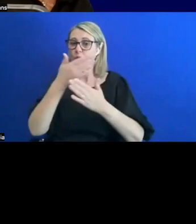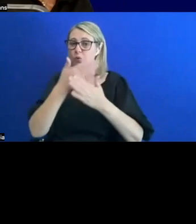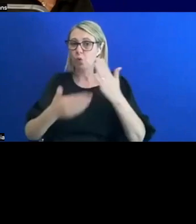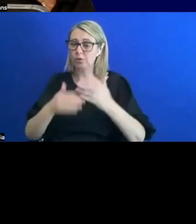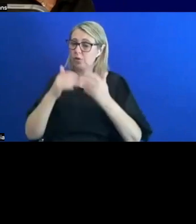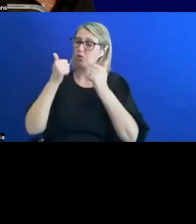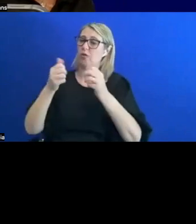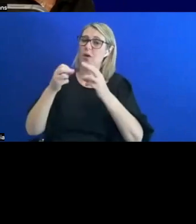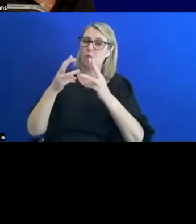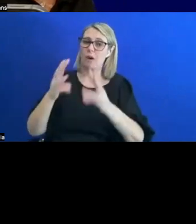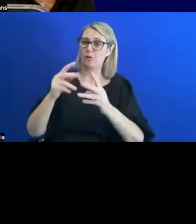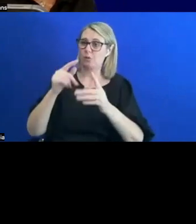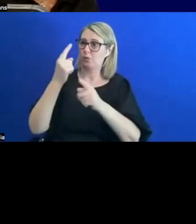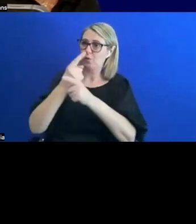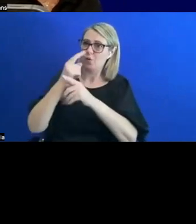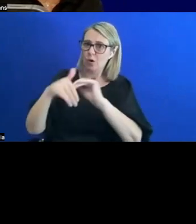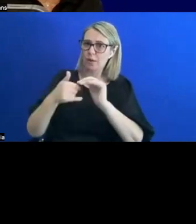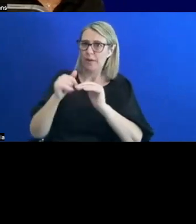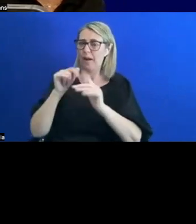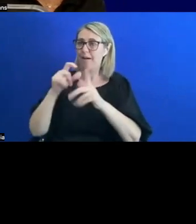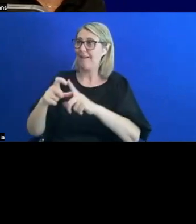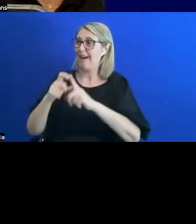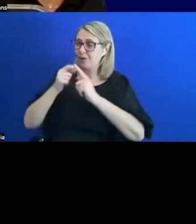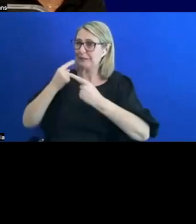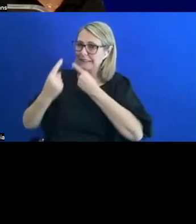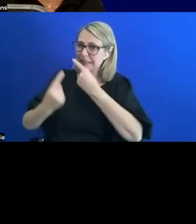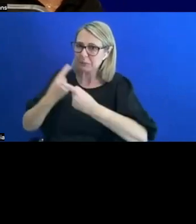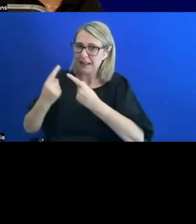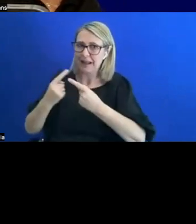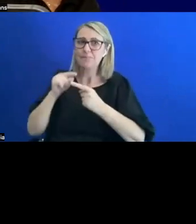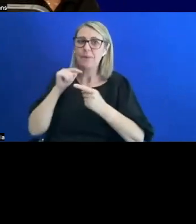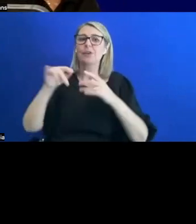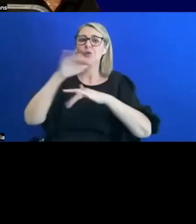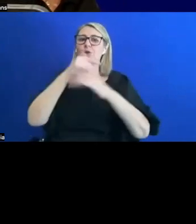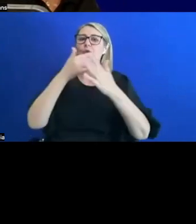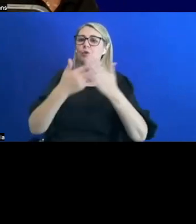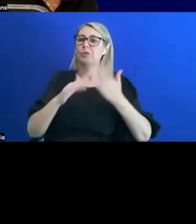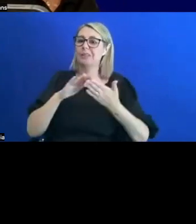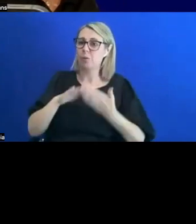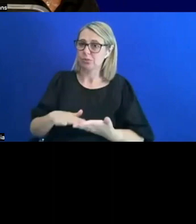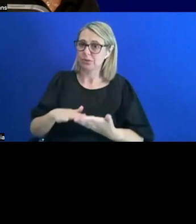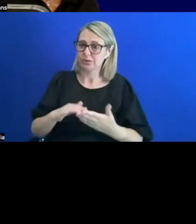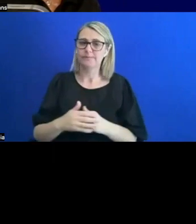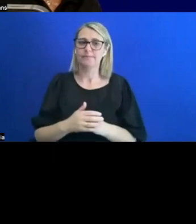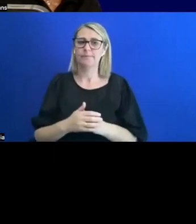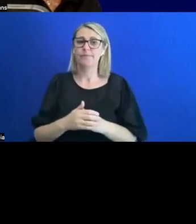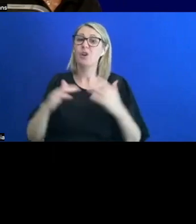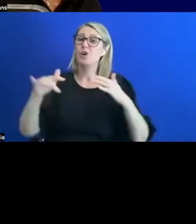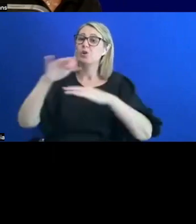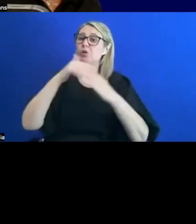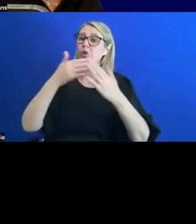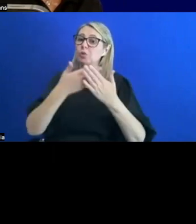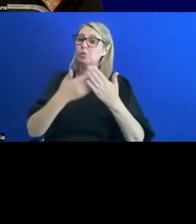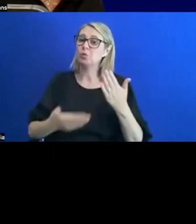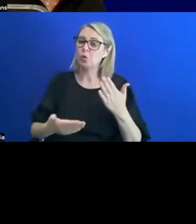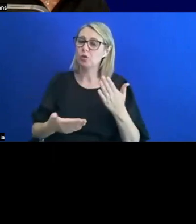concepts that may be hard for an individual to understand or remember. Use a social story about